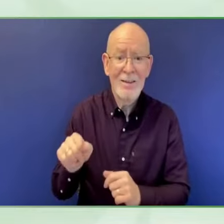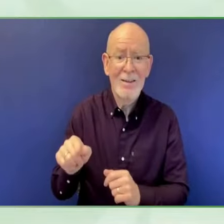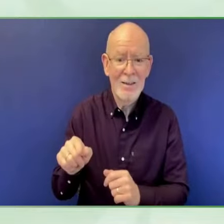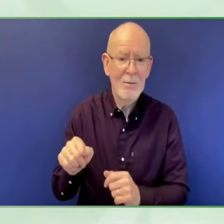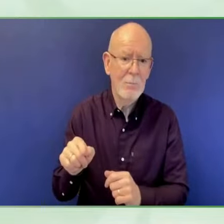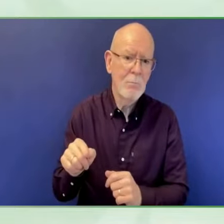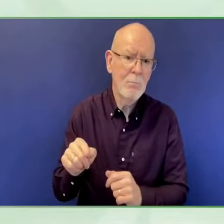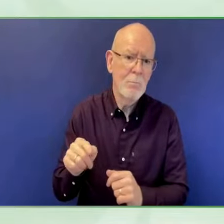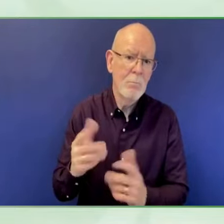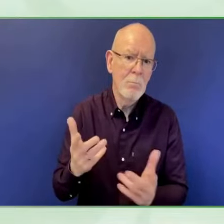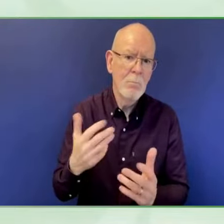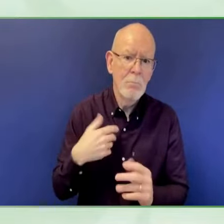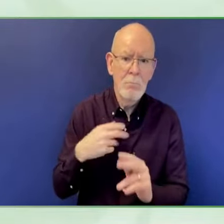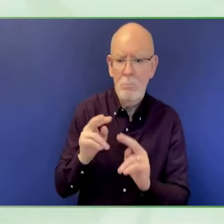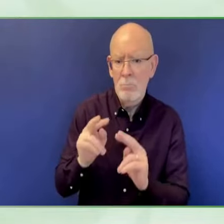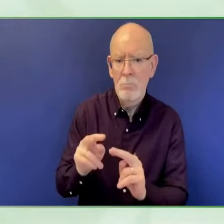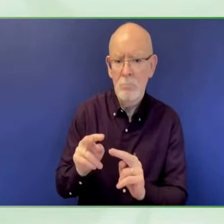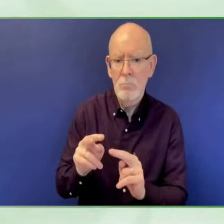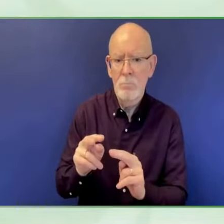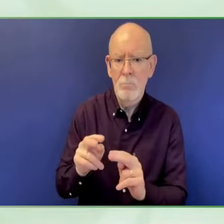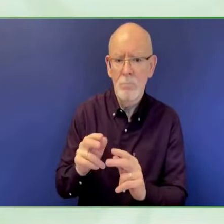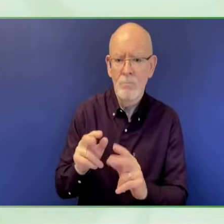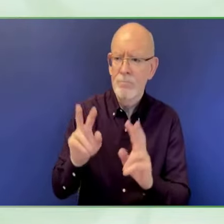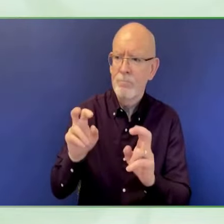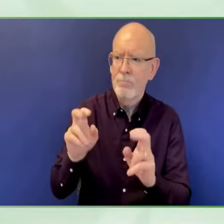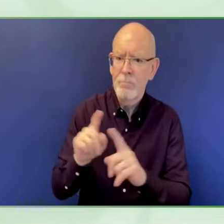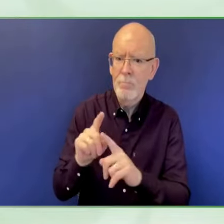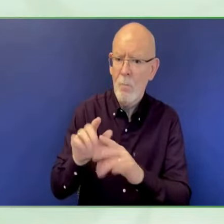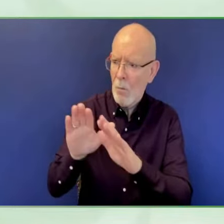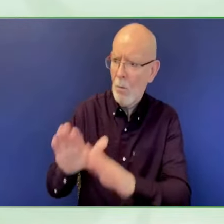Institutionalisation of persons with disabilities is a